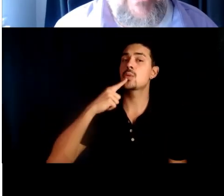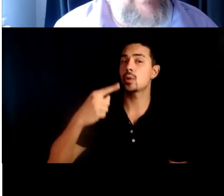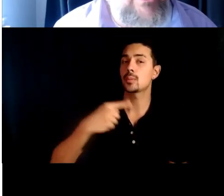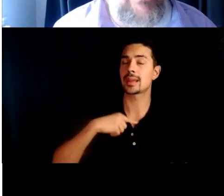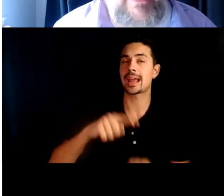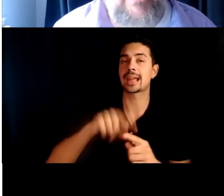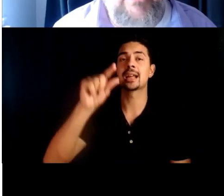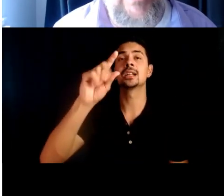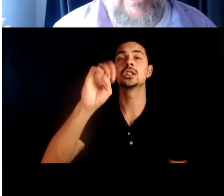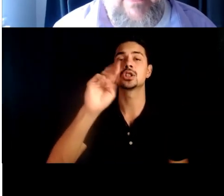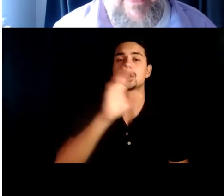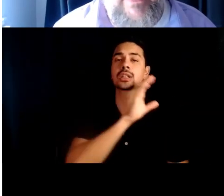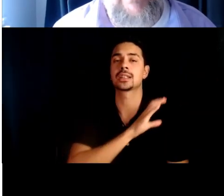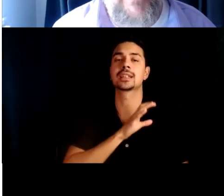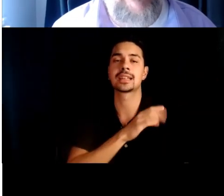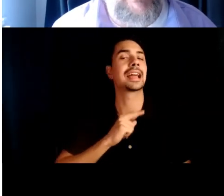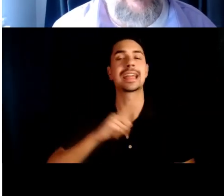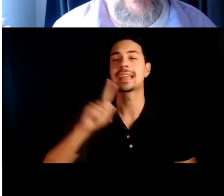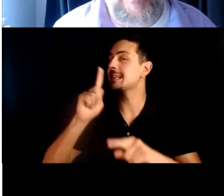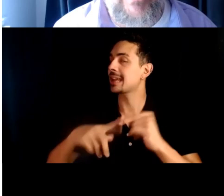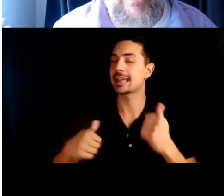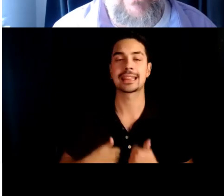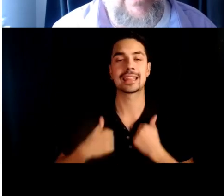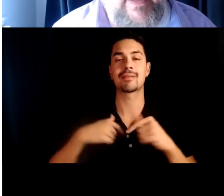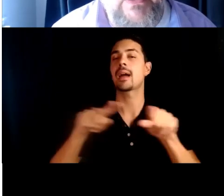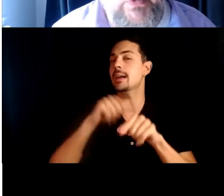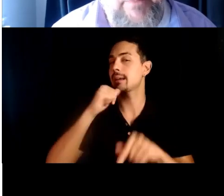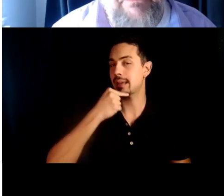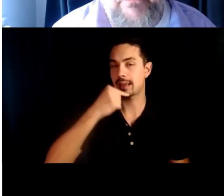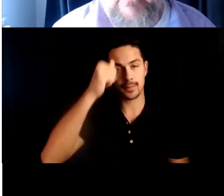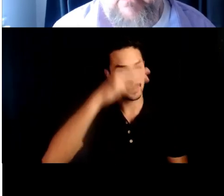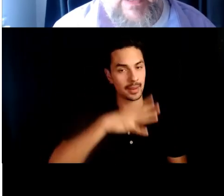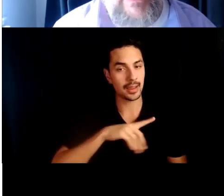that I could not live as a gay man, but it looks like I will die as one."